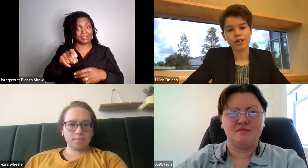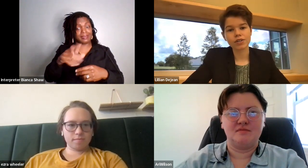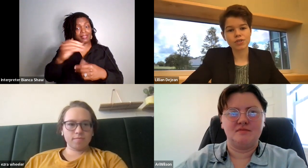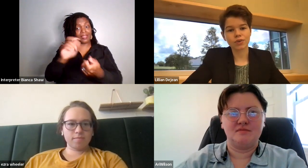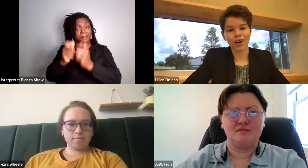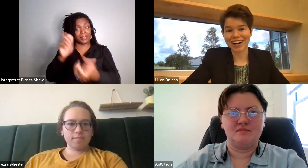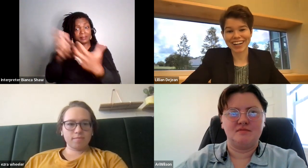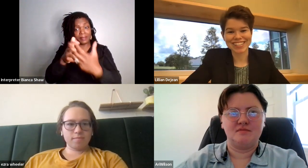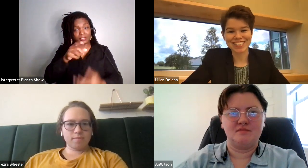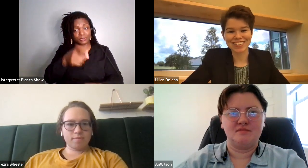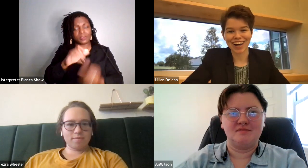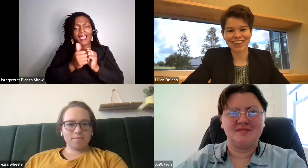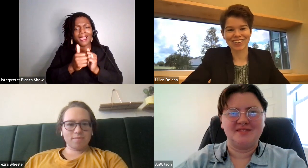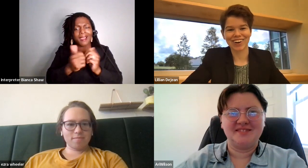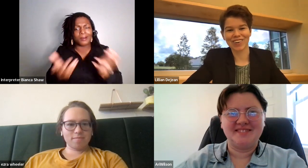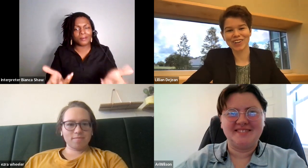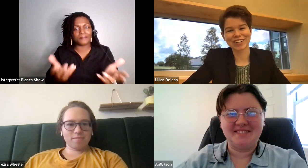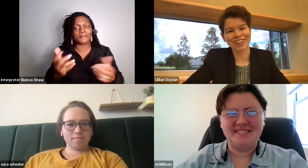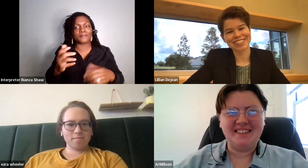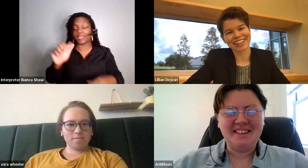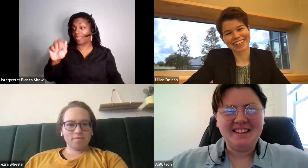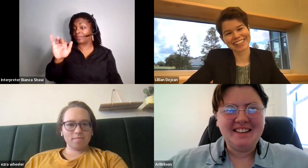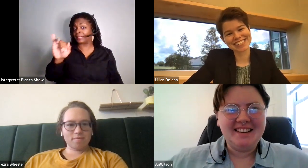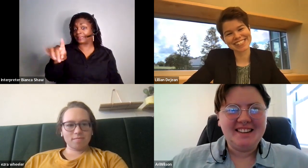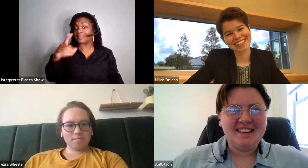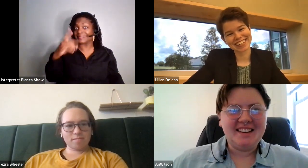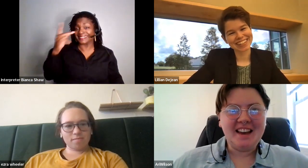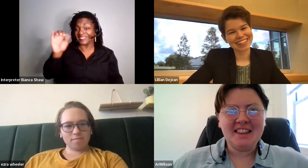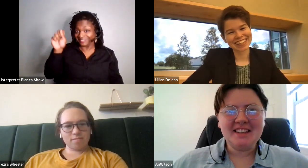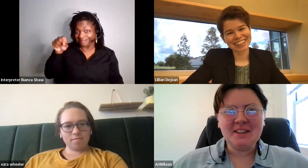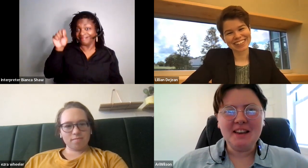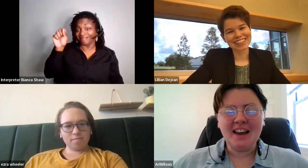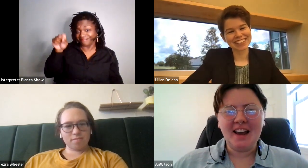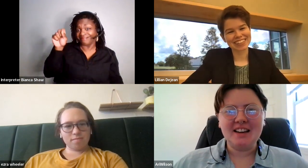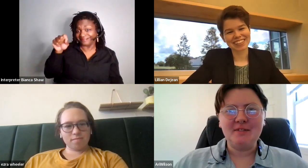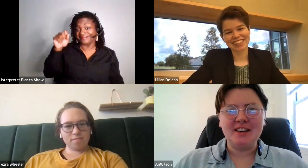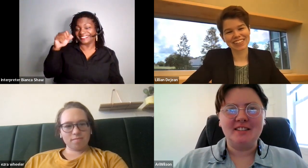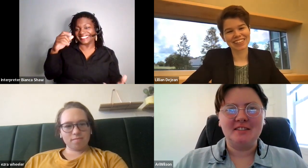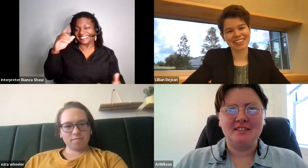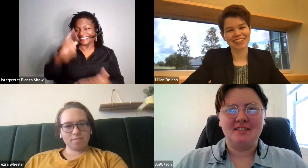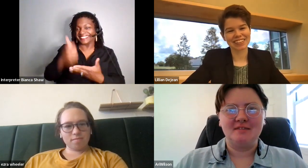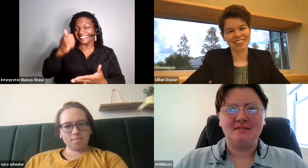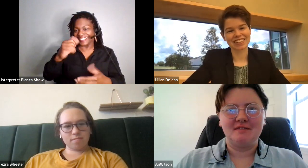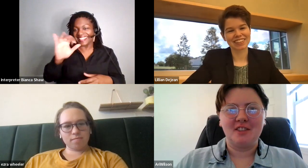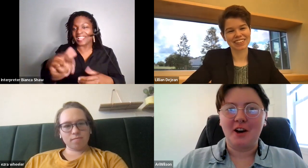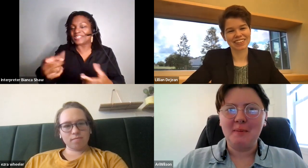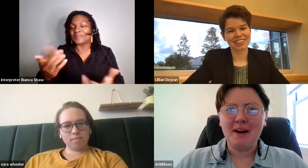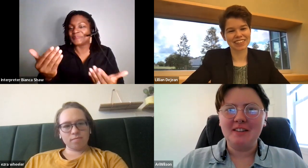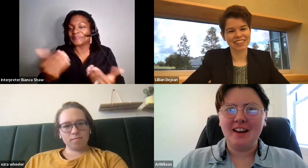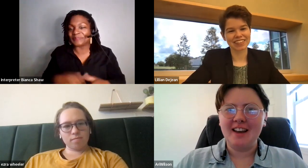So alright, I see you nodding along what are your thoughts on this. Yeah, that's something I hadn't even thought about.